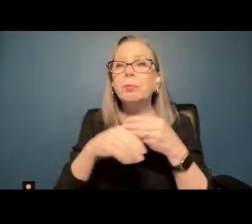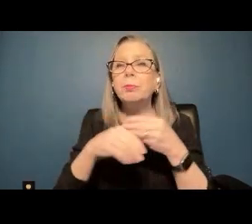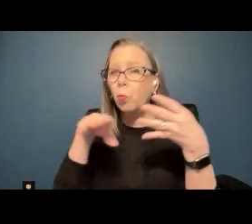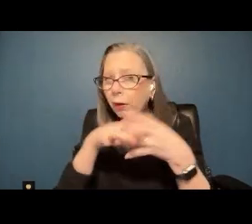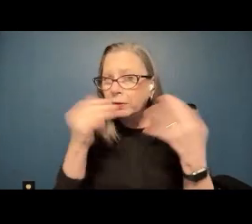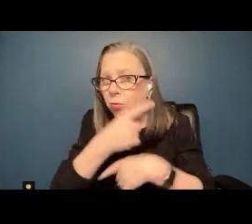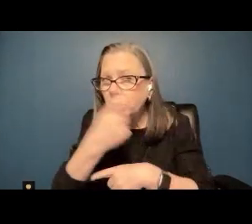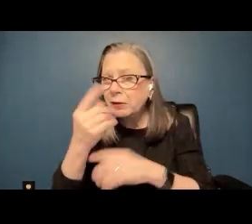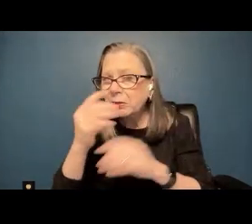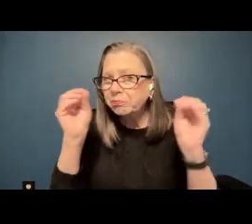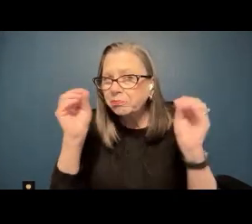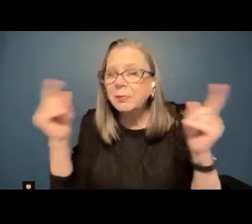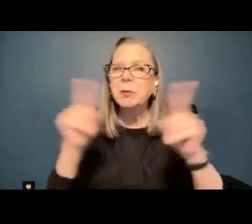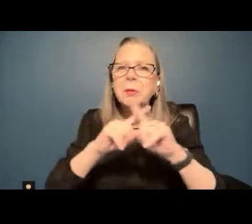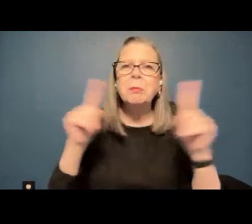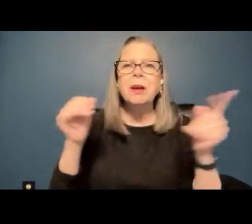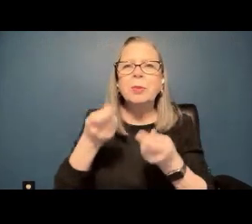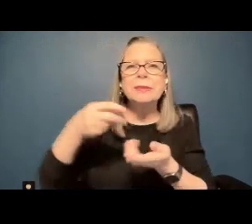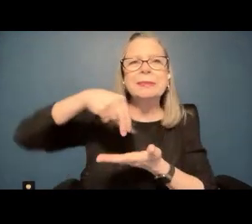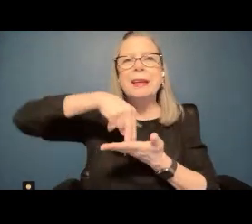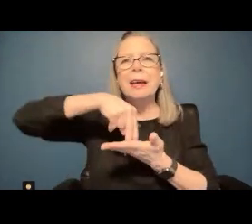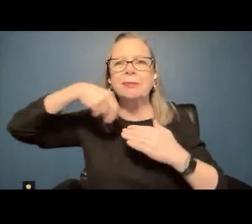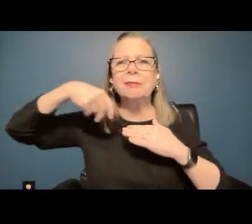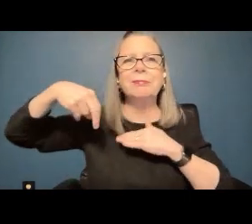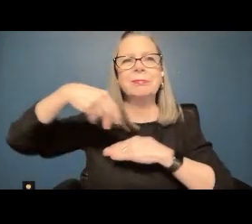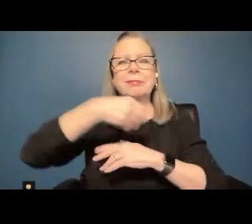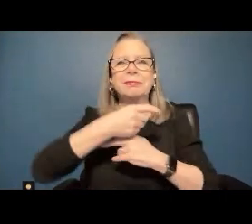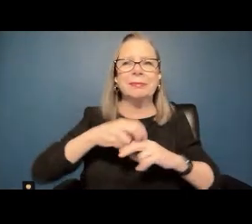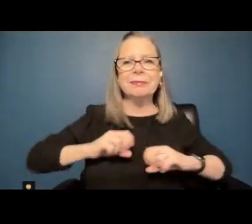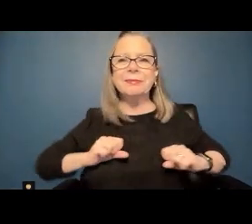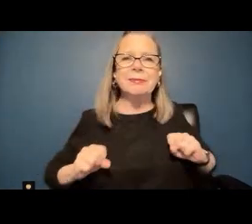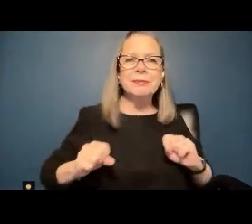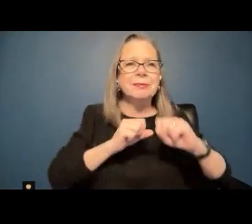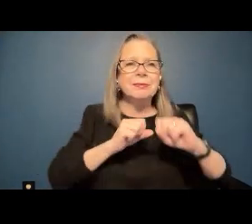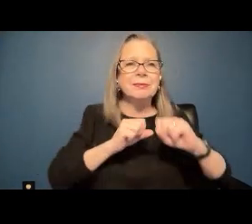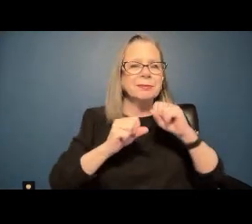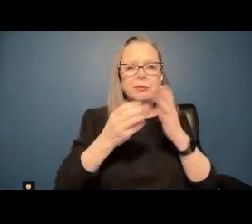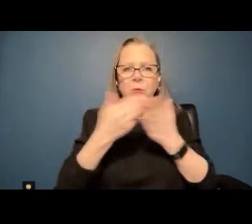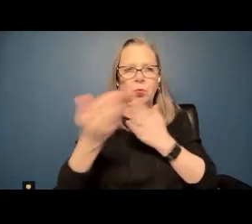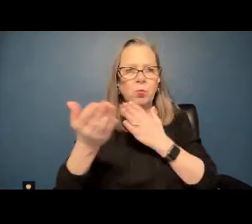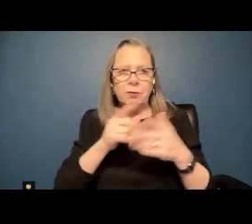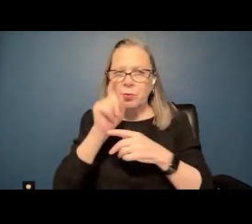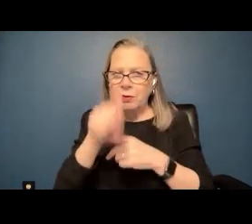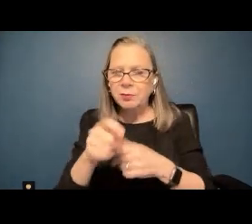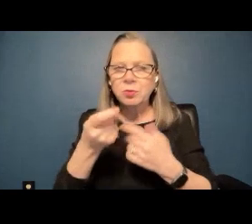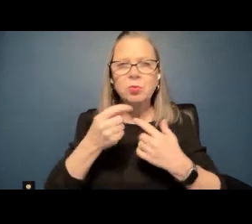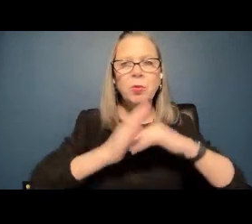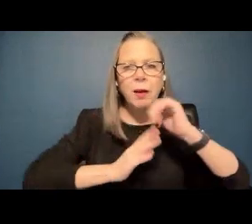stretch, or fidget, or do whatever you need to do to remain physically comfortable and mentally present.